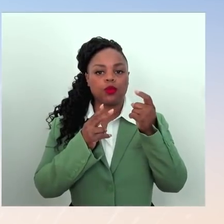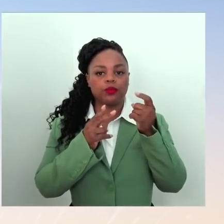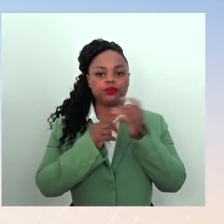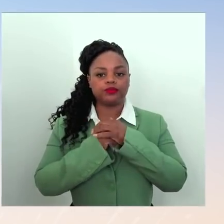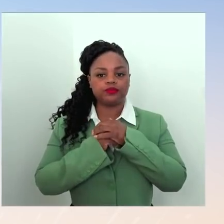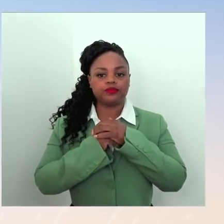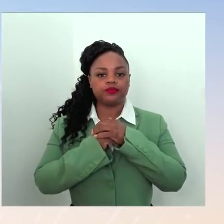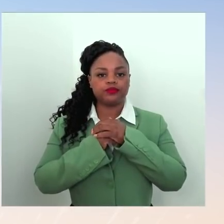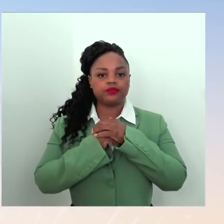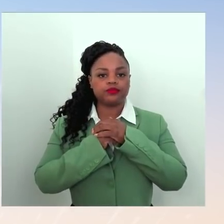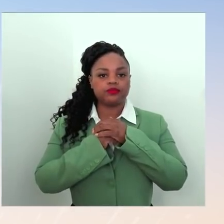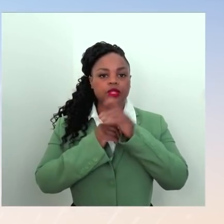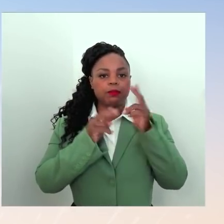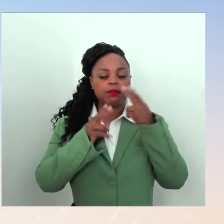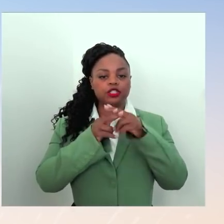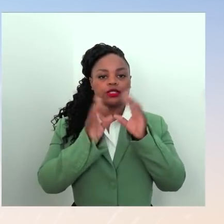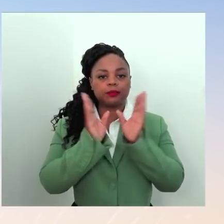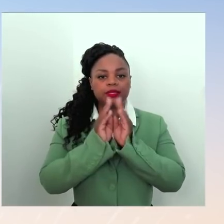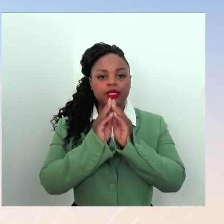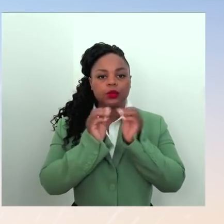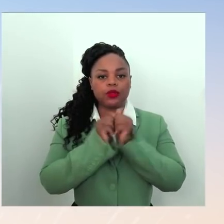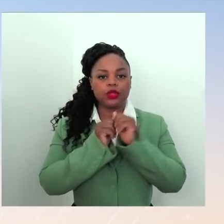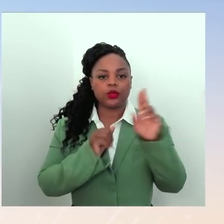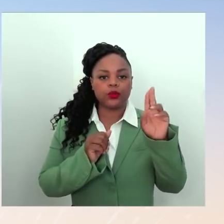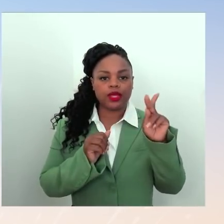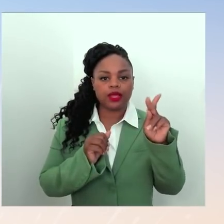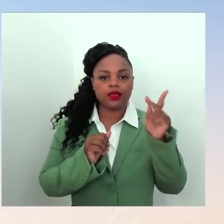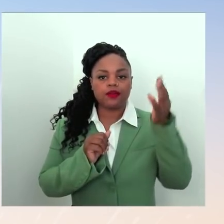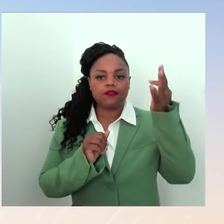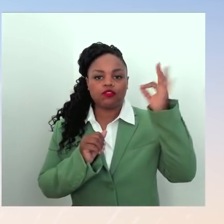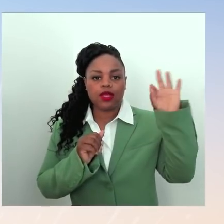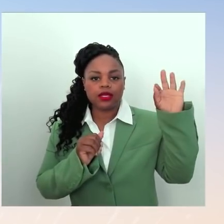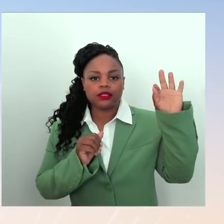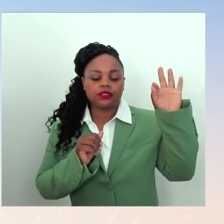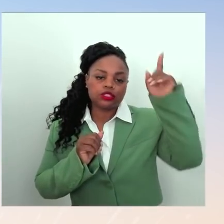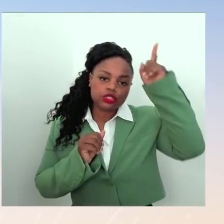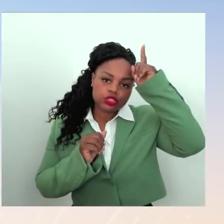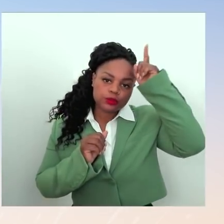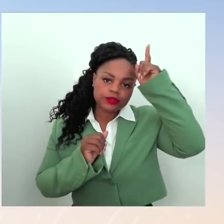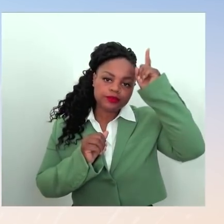and Germany that the President had with the leaders. Did they, in that conversation this morning,